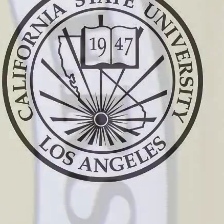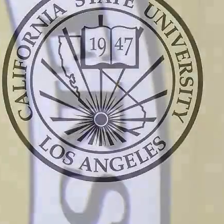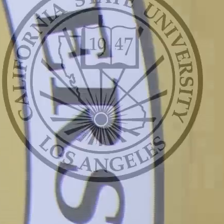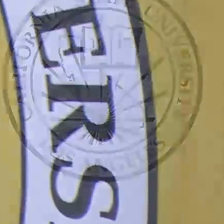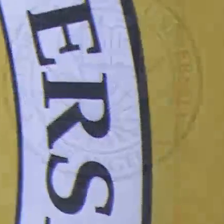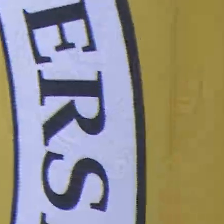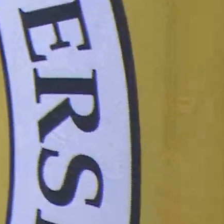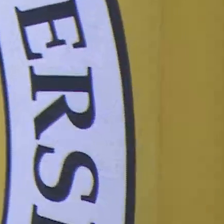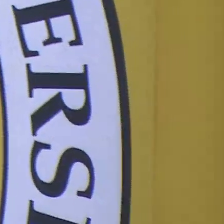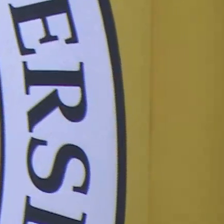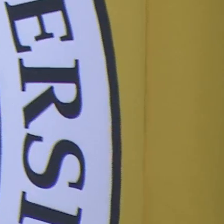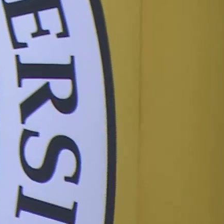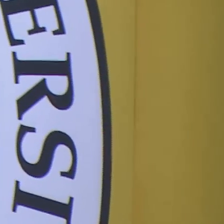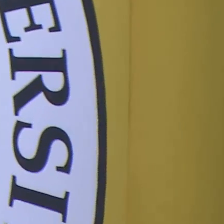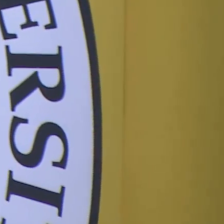THE ACADEMIC P ROCESSION.